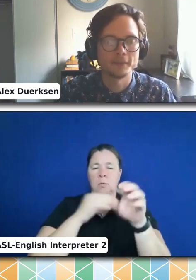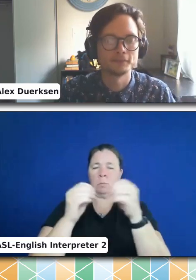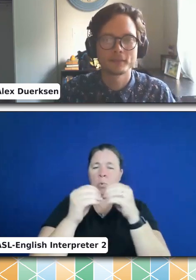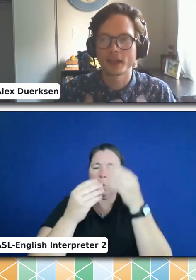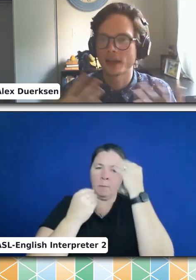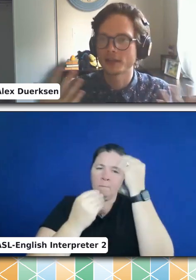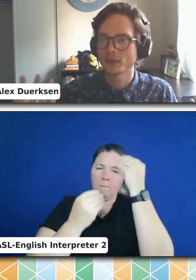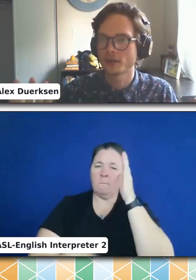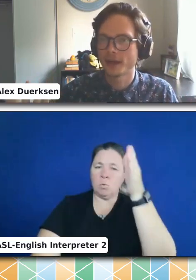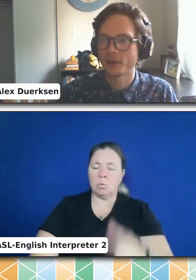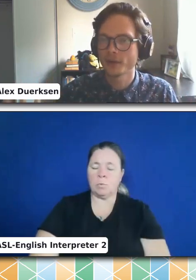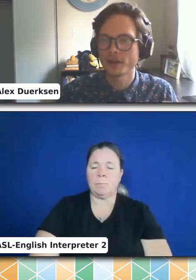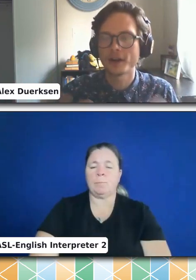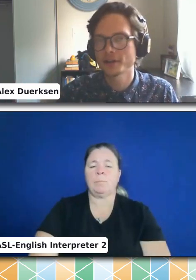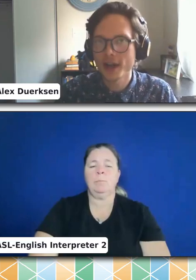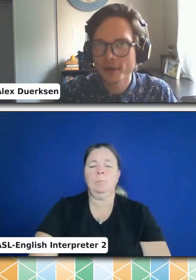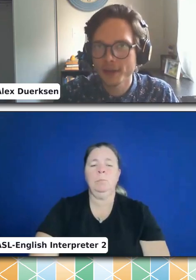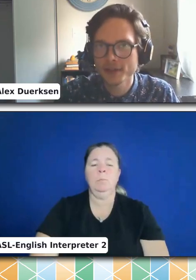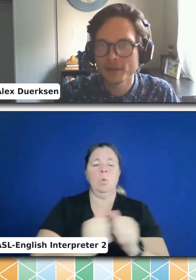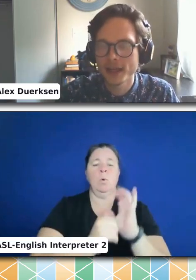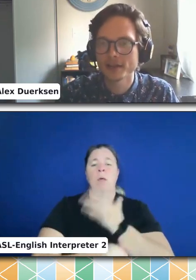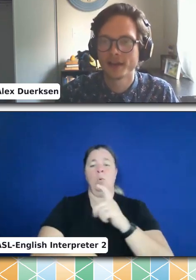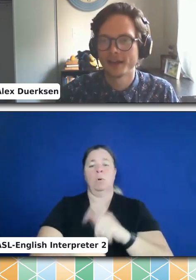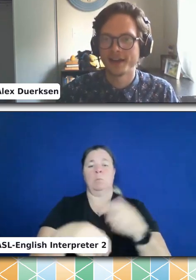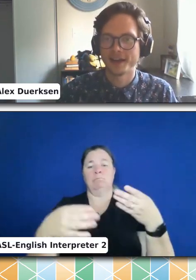Um, uh, so, uh, with our time coming to an end.